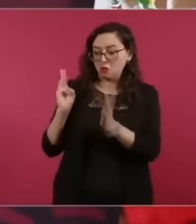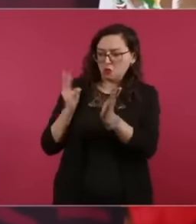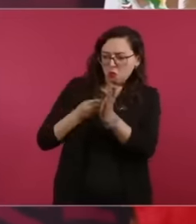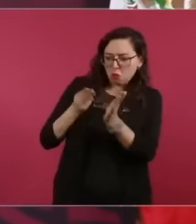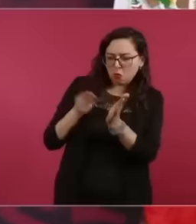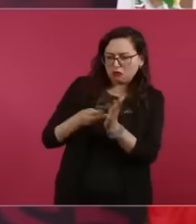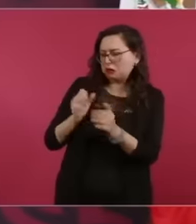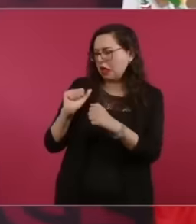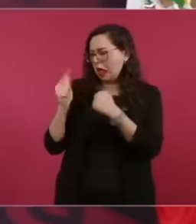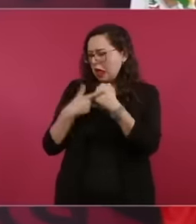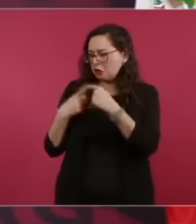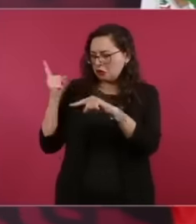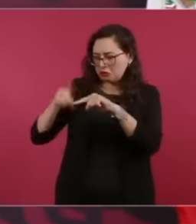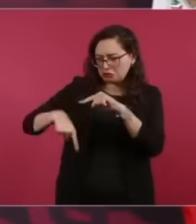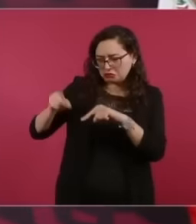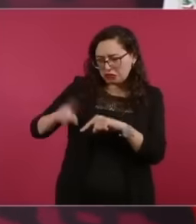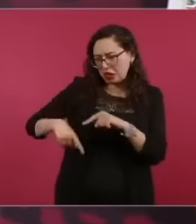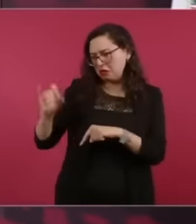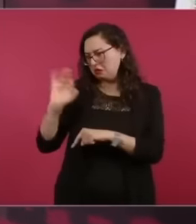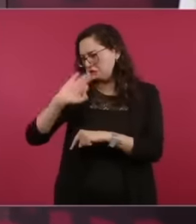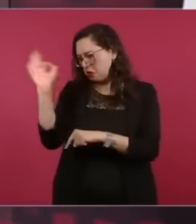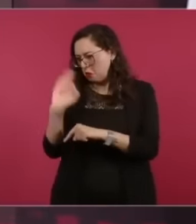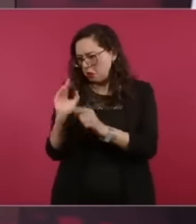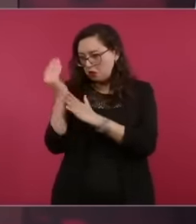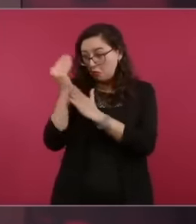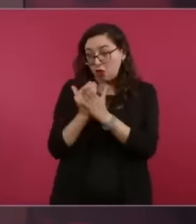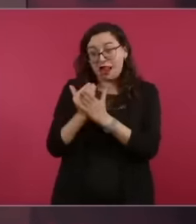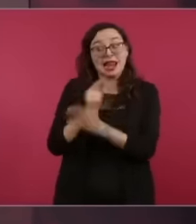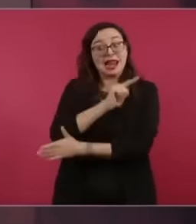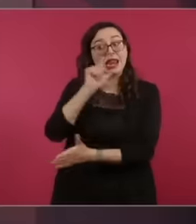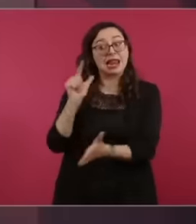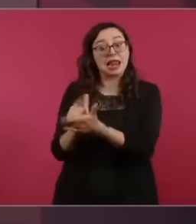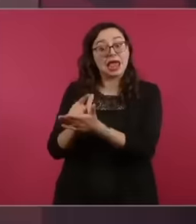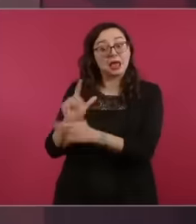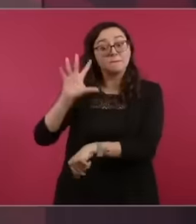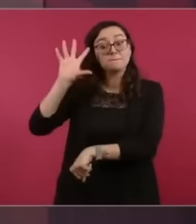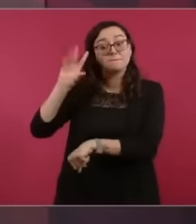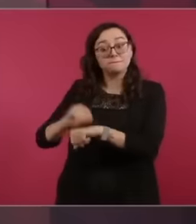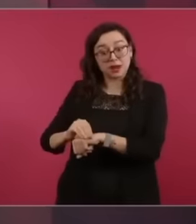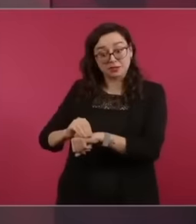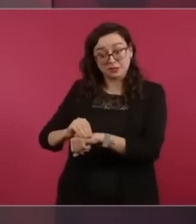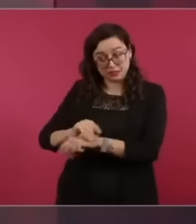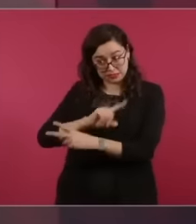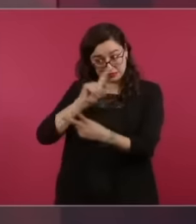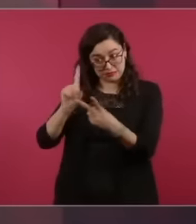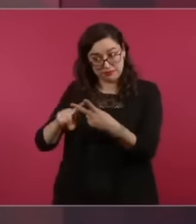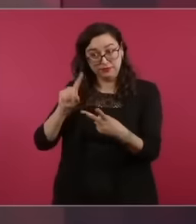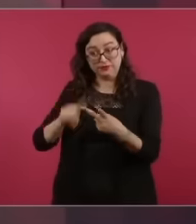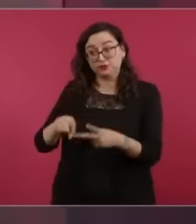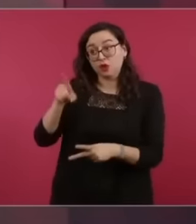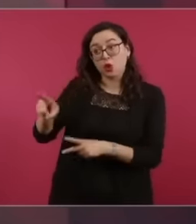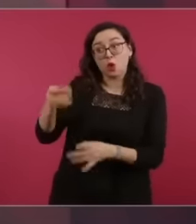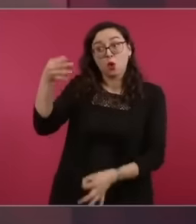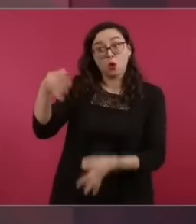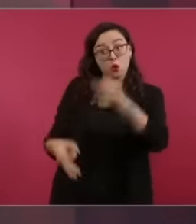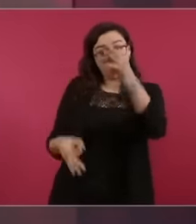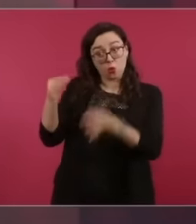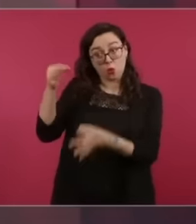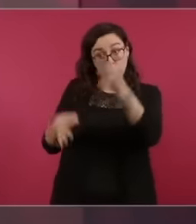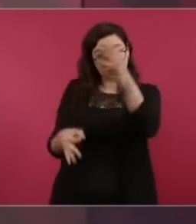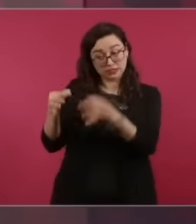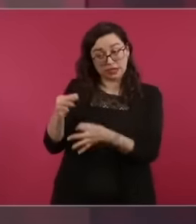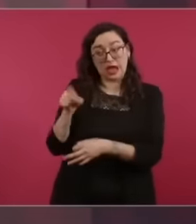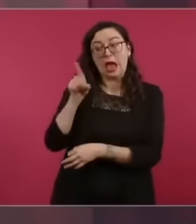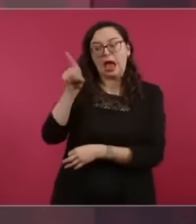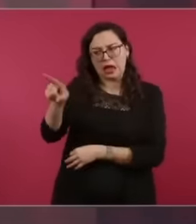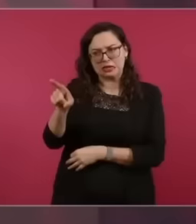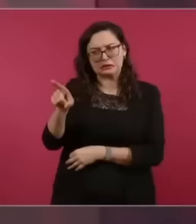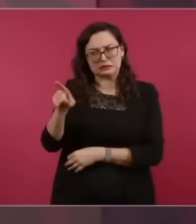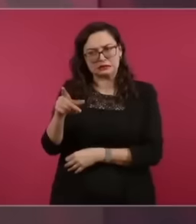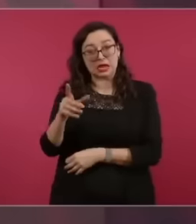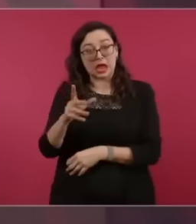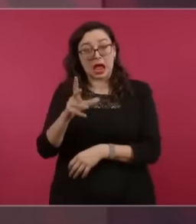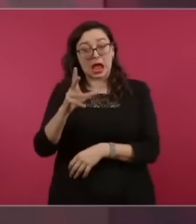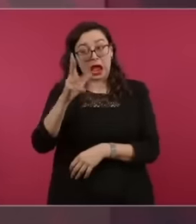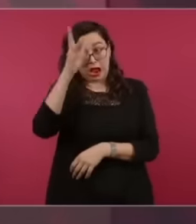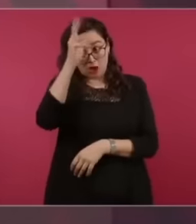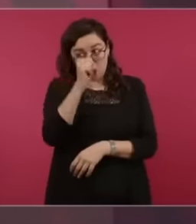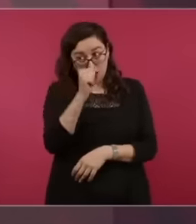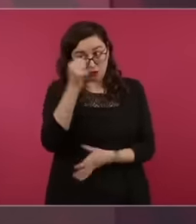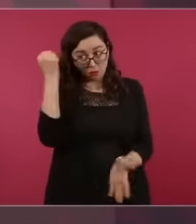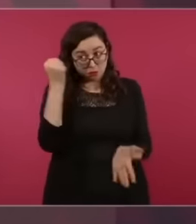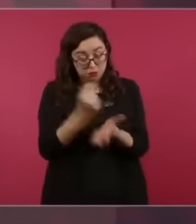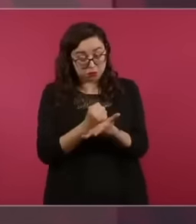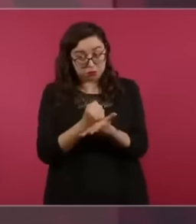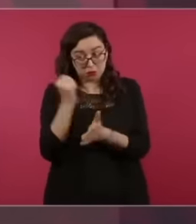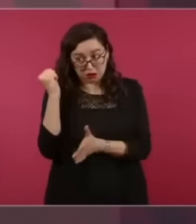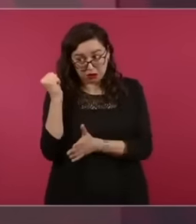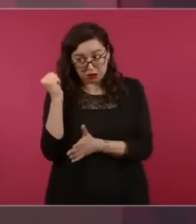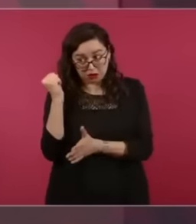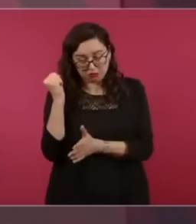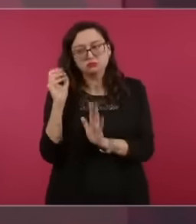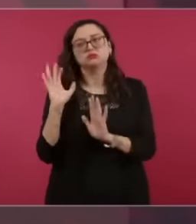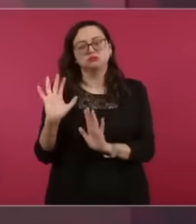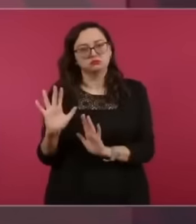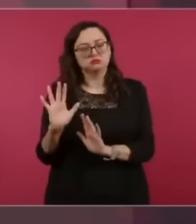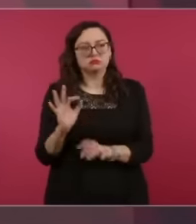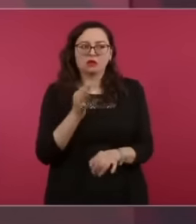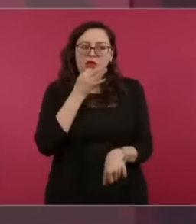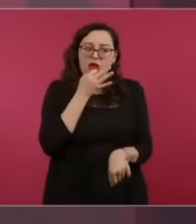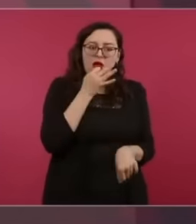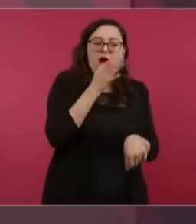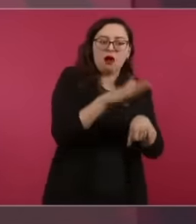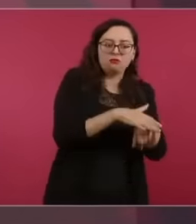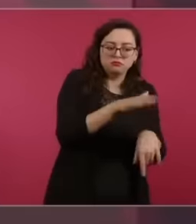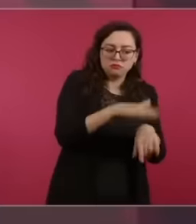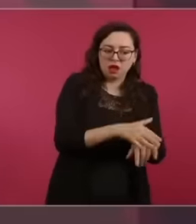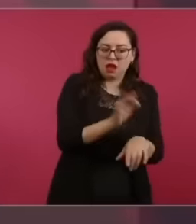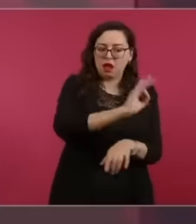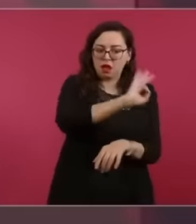and requesting authorization from the judiciary that this could be done to reach an agreement